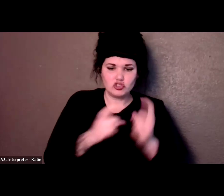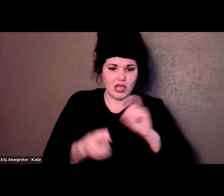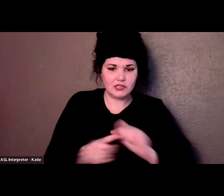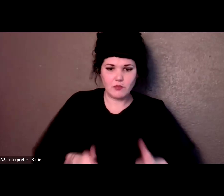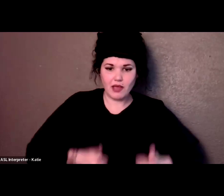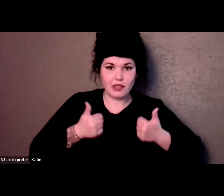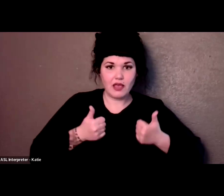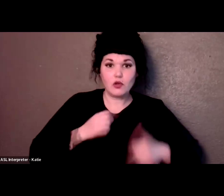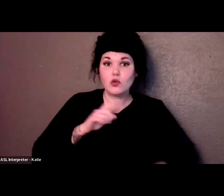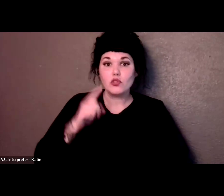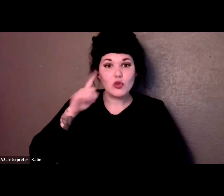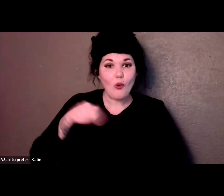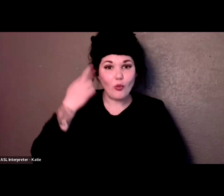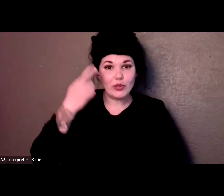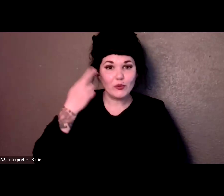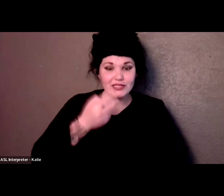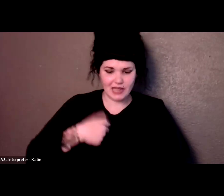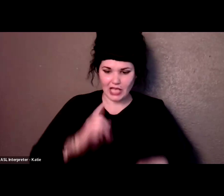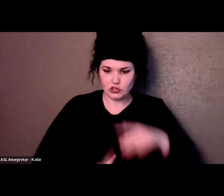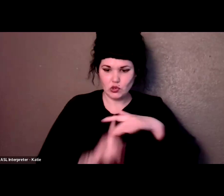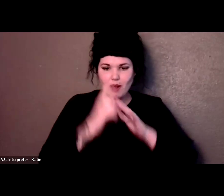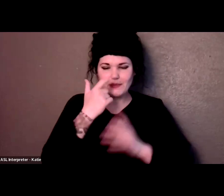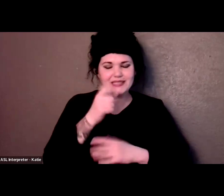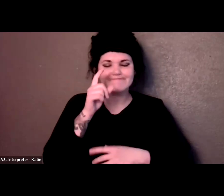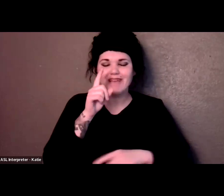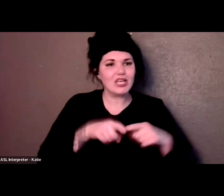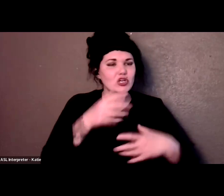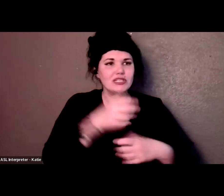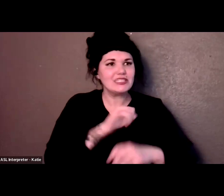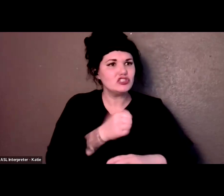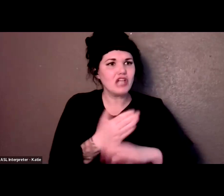Donuts. I thought that that was the best I could do, and lots of people in my life had told me that